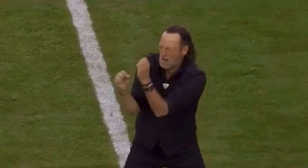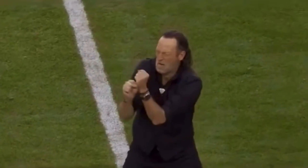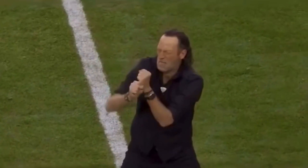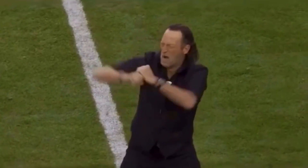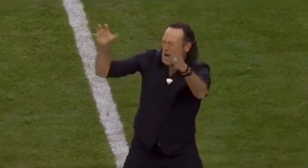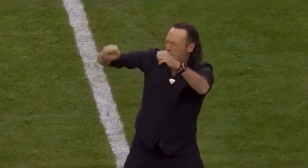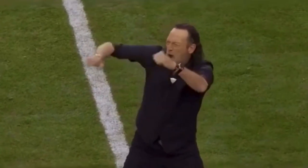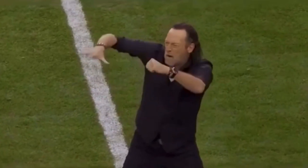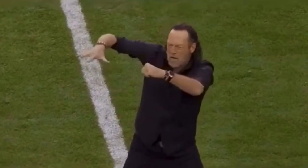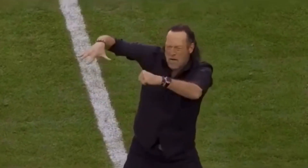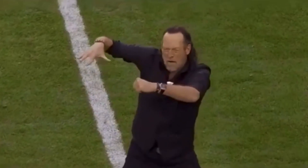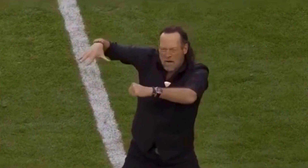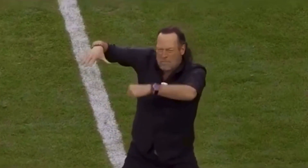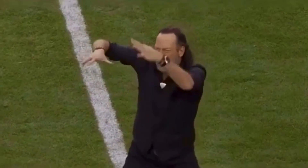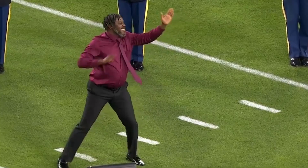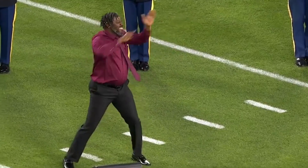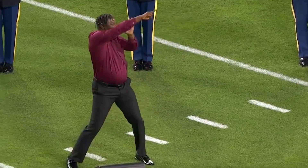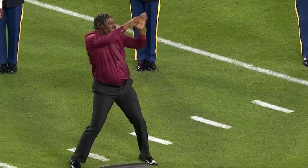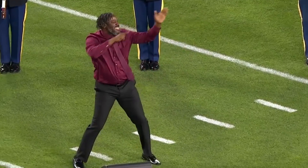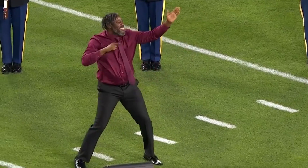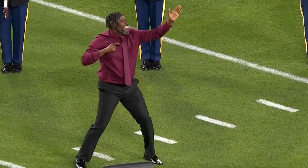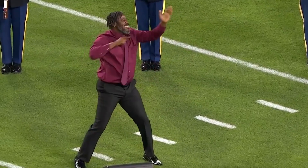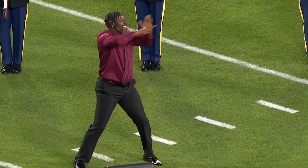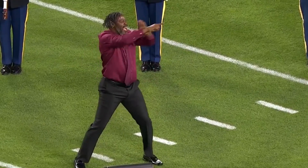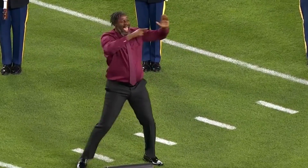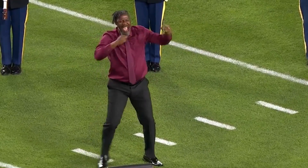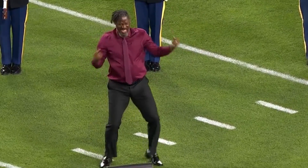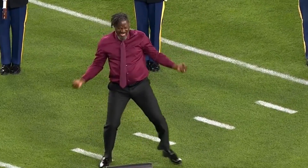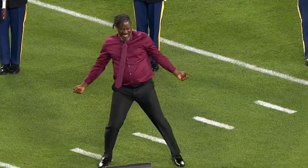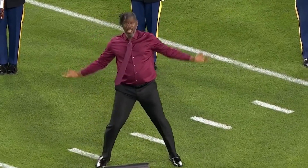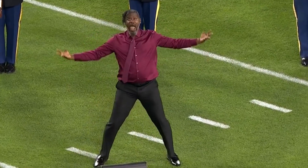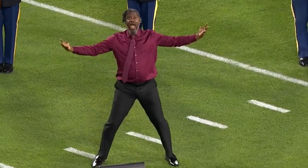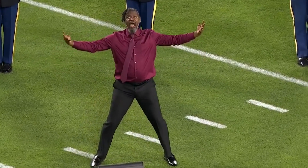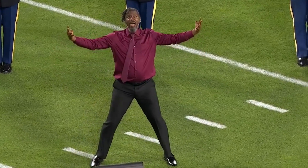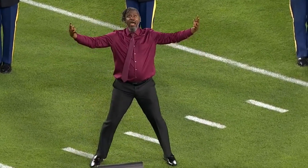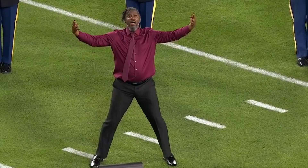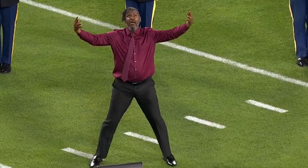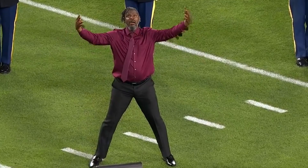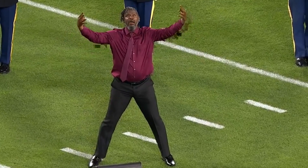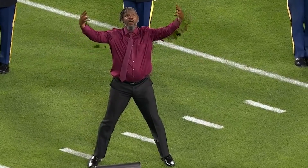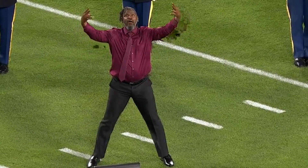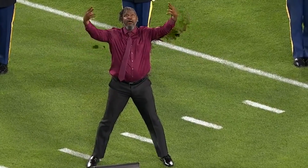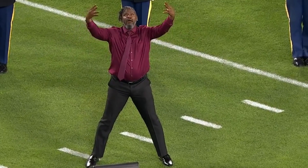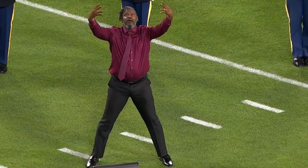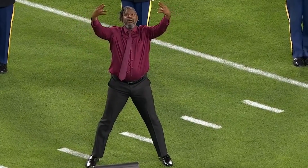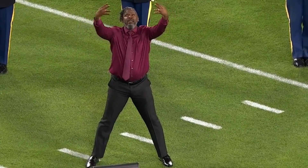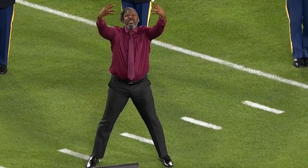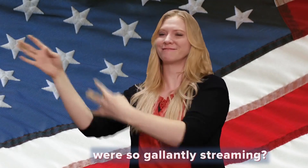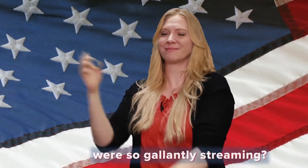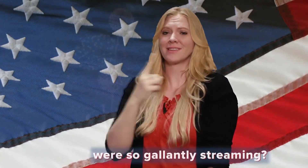audiences, so you are going to see how their performance is going to be big versus